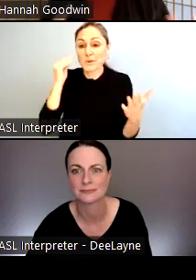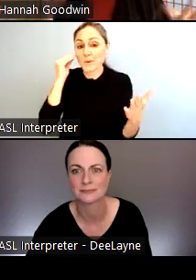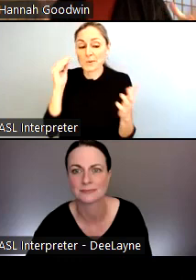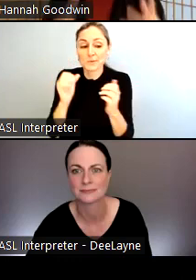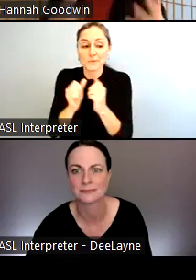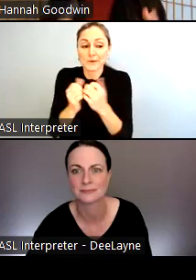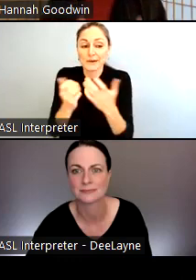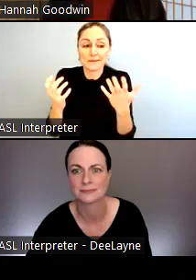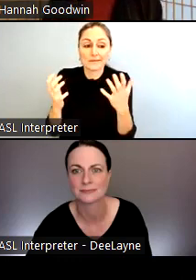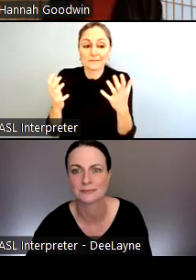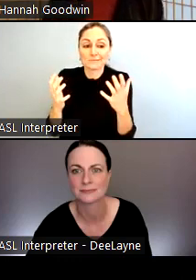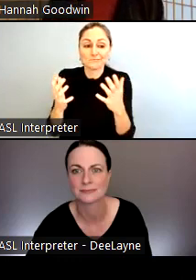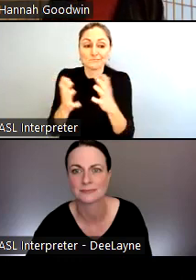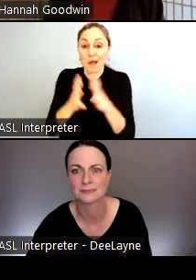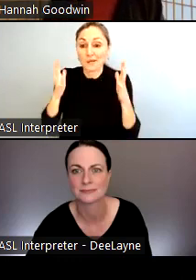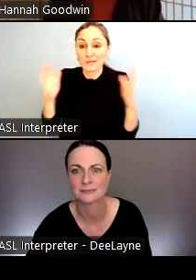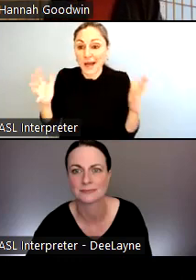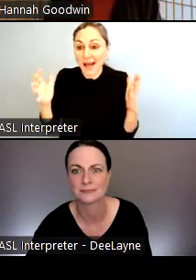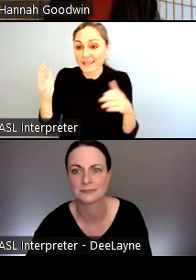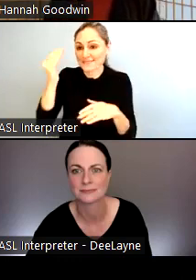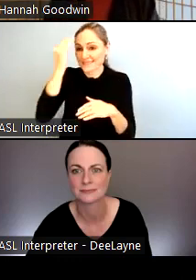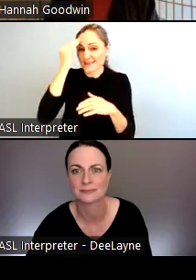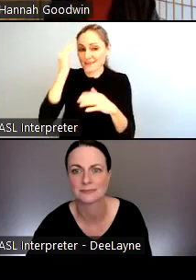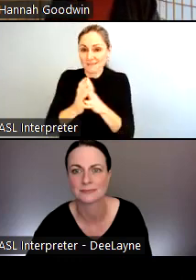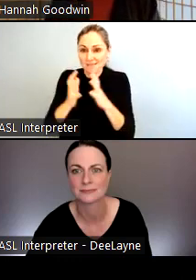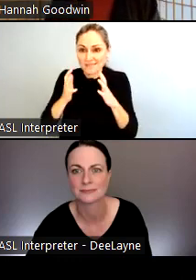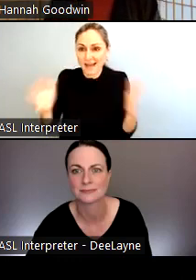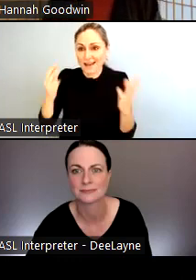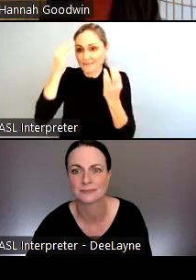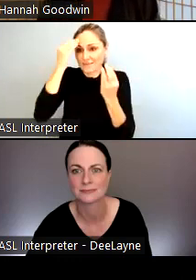with a whole lot of knowledge and information, a toolkit,